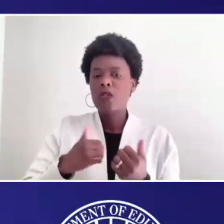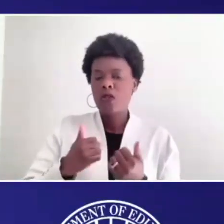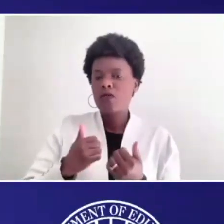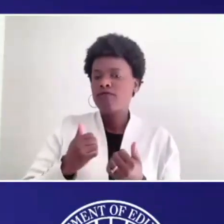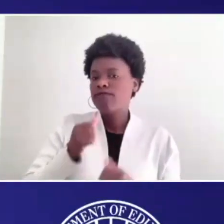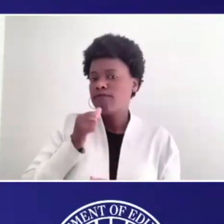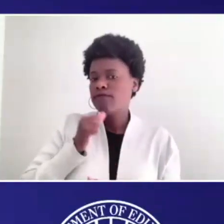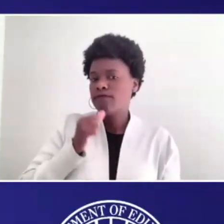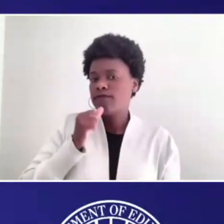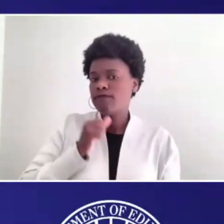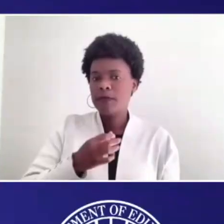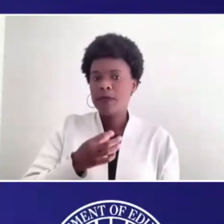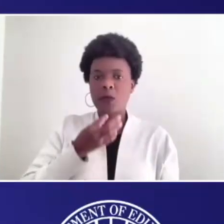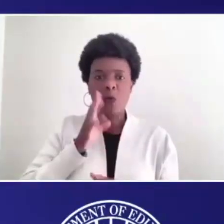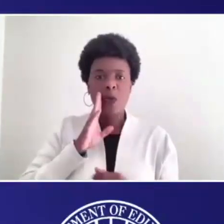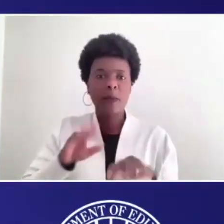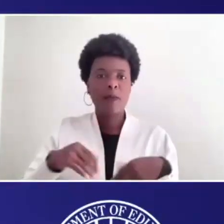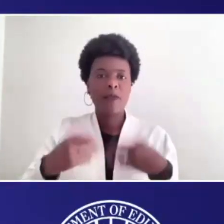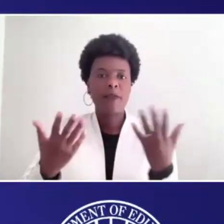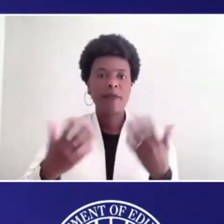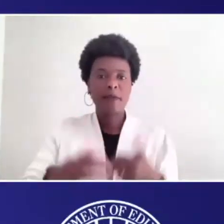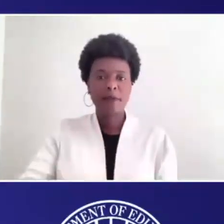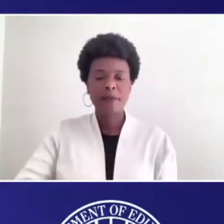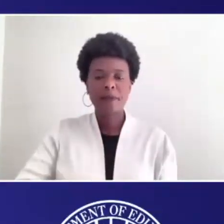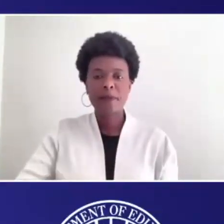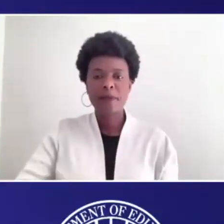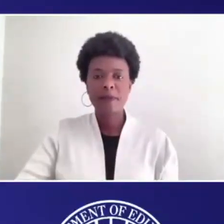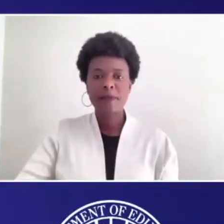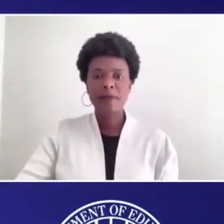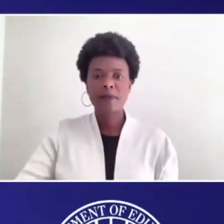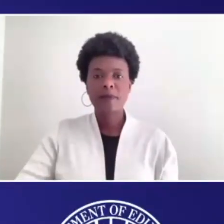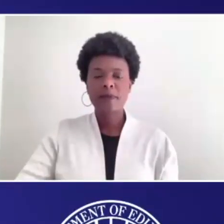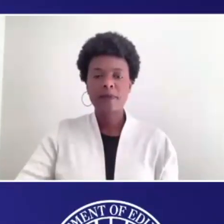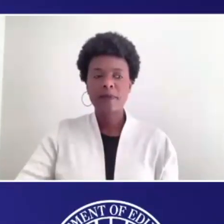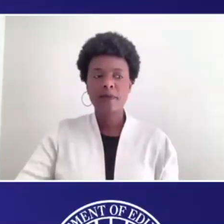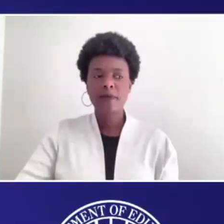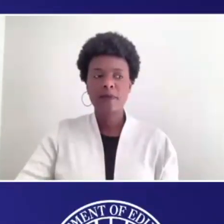Okay. Okay.